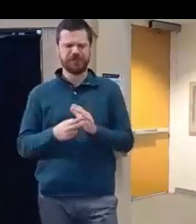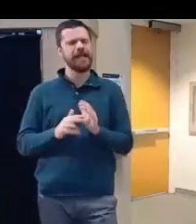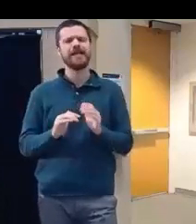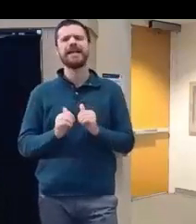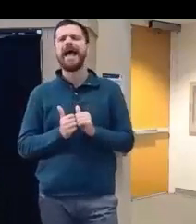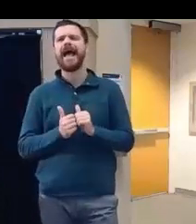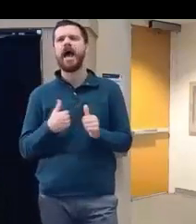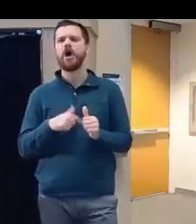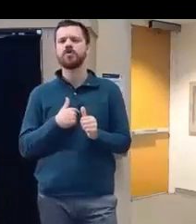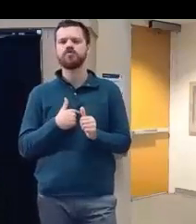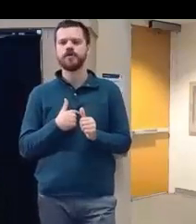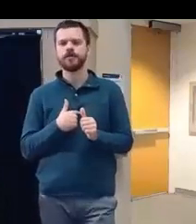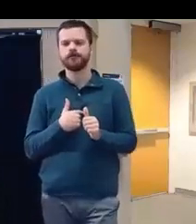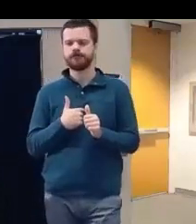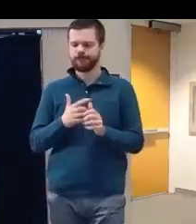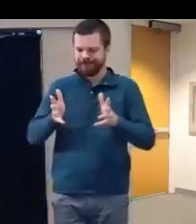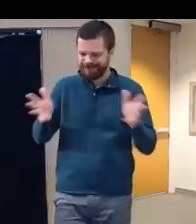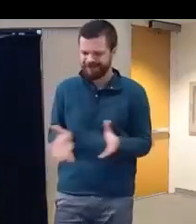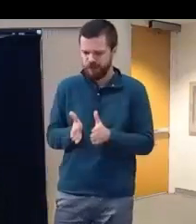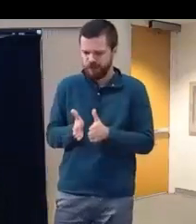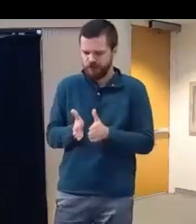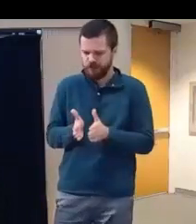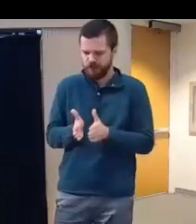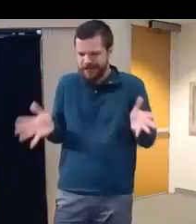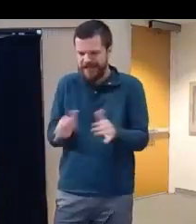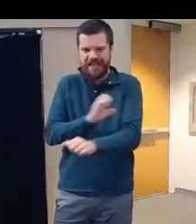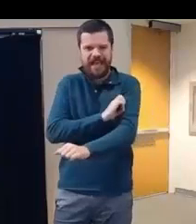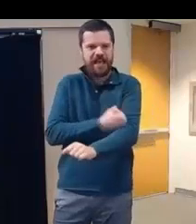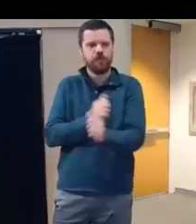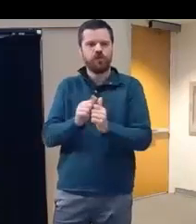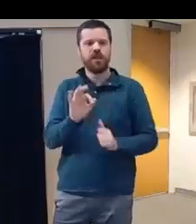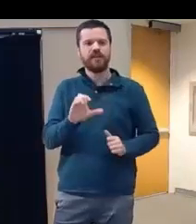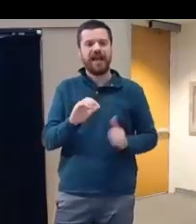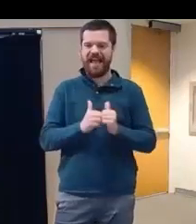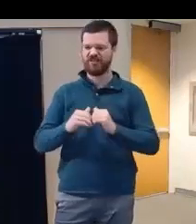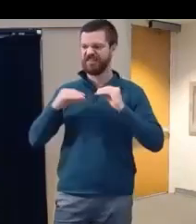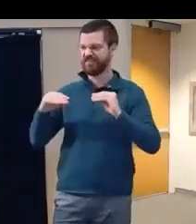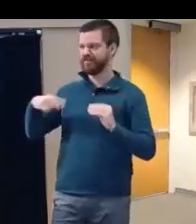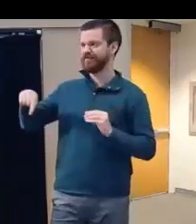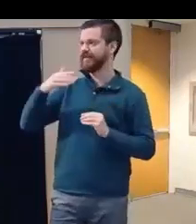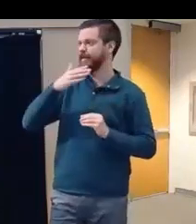Garner effort and motivation in terms of faculty and how to teach them best practices in teaching